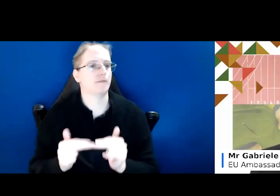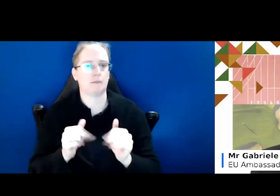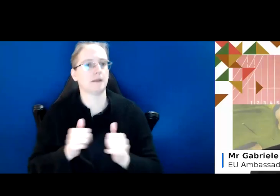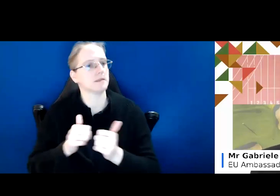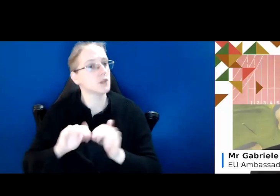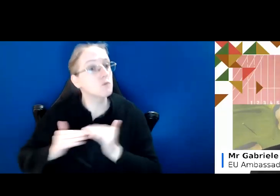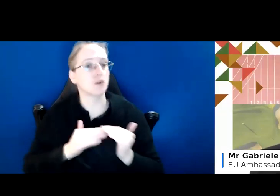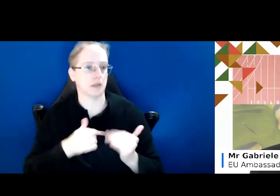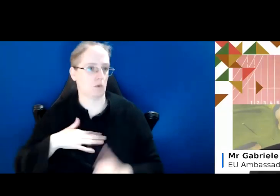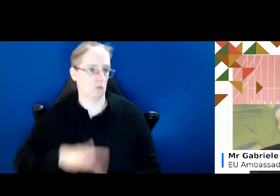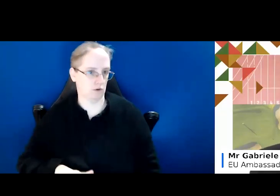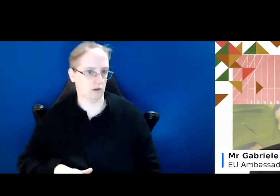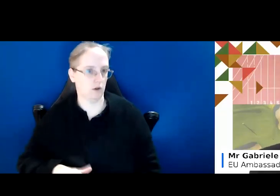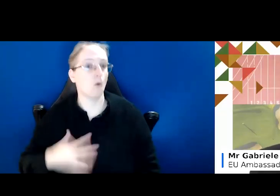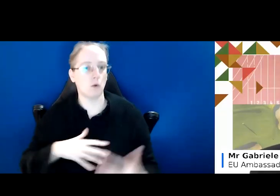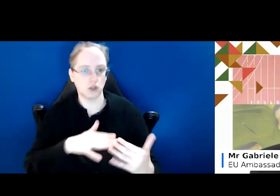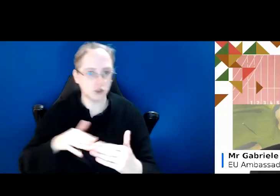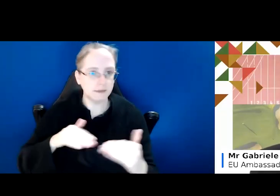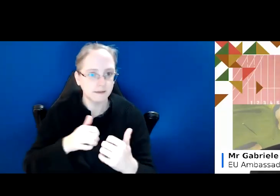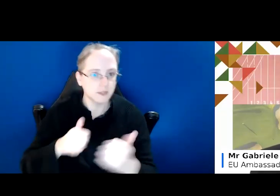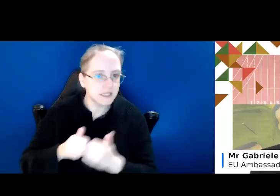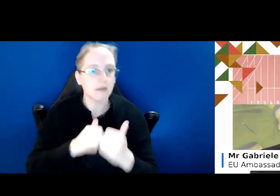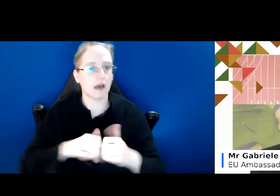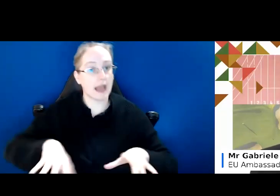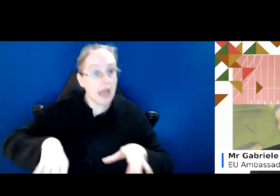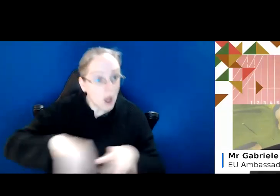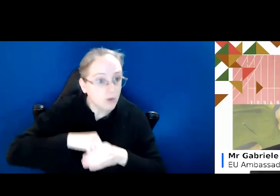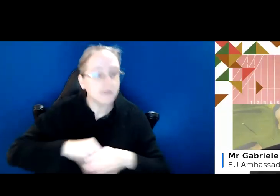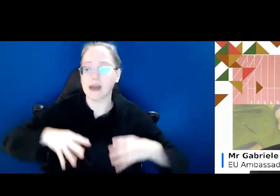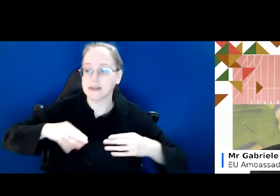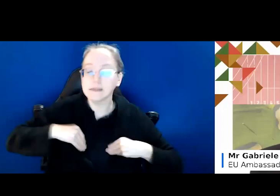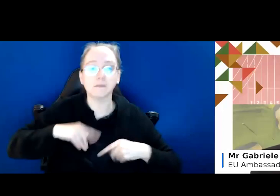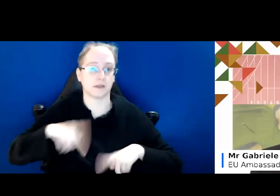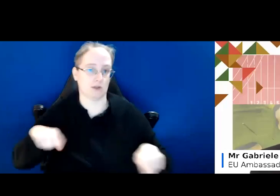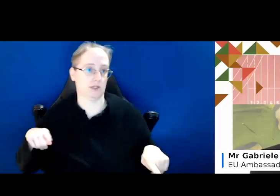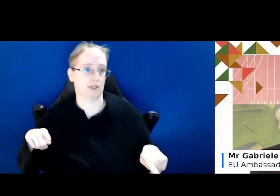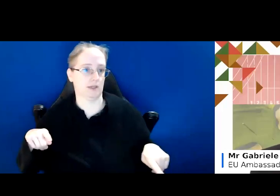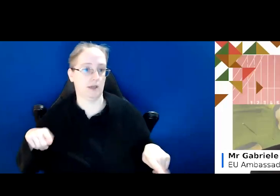inclusive and embrace diversity, whatever diversity means.